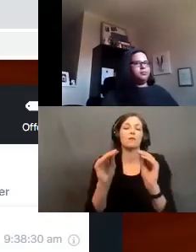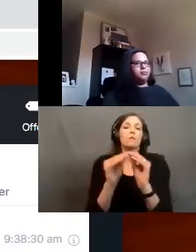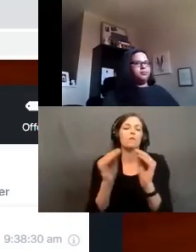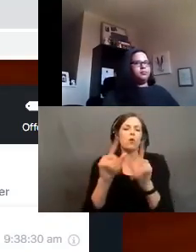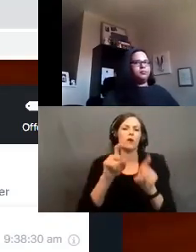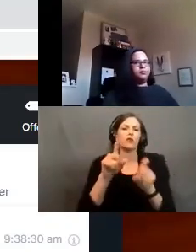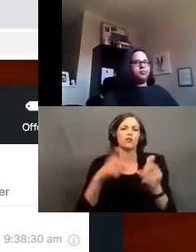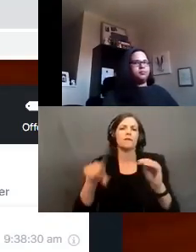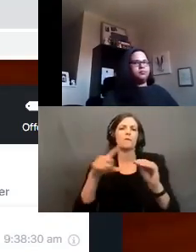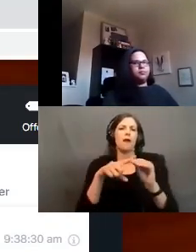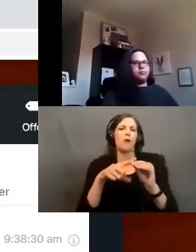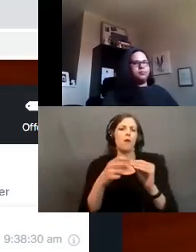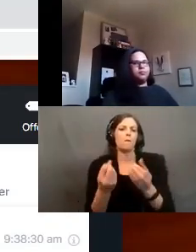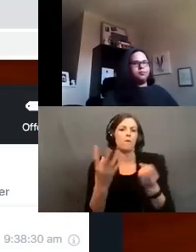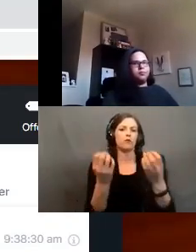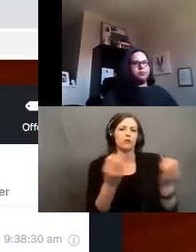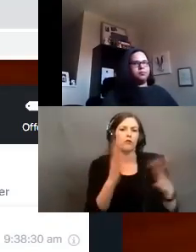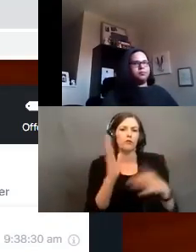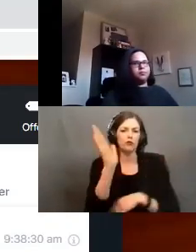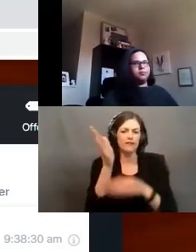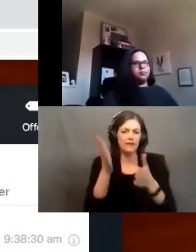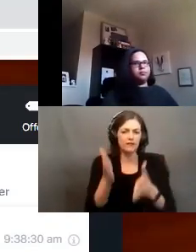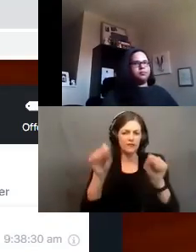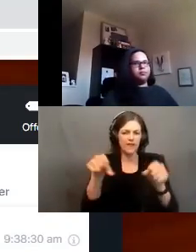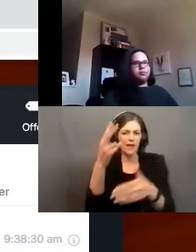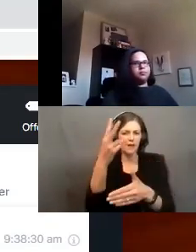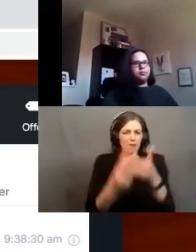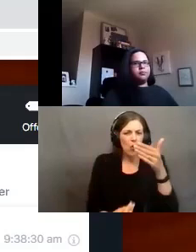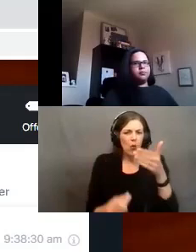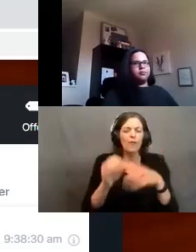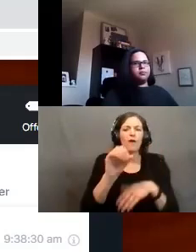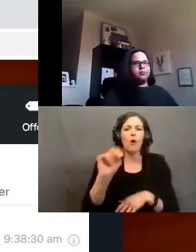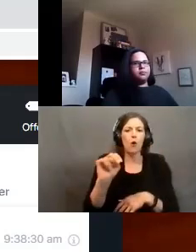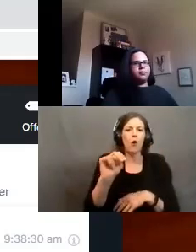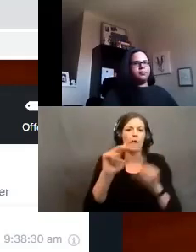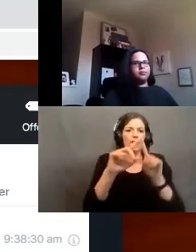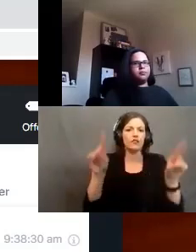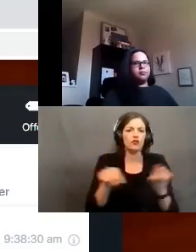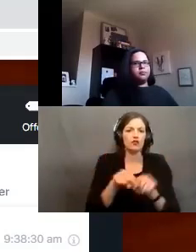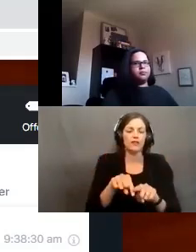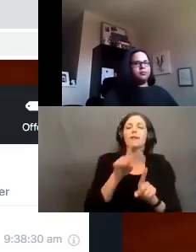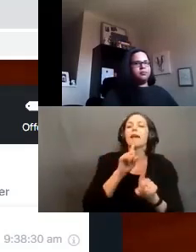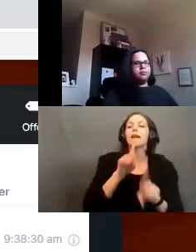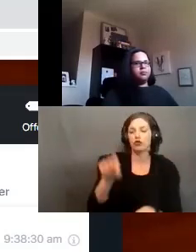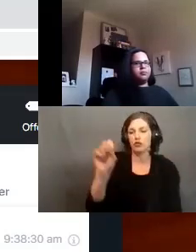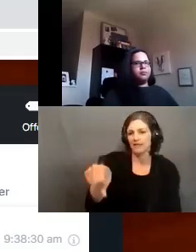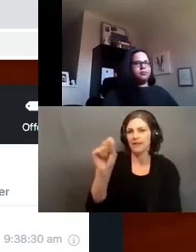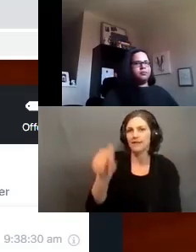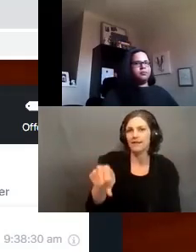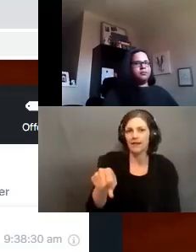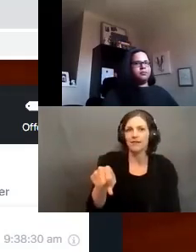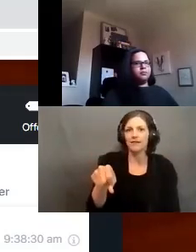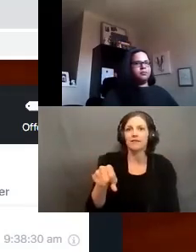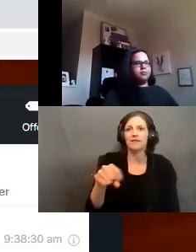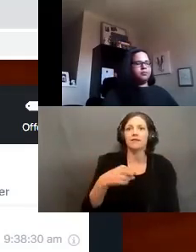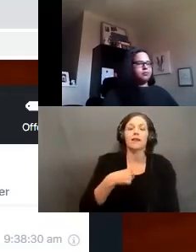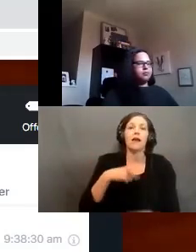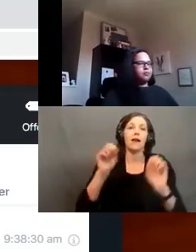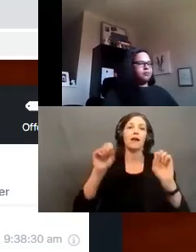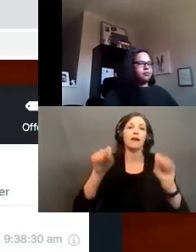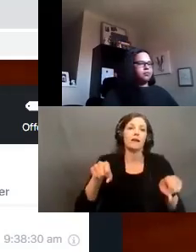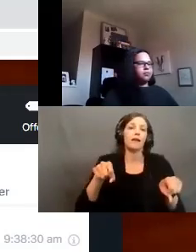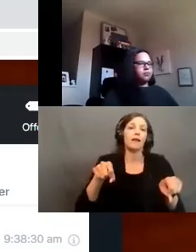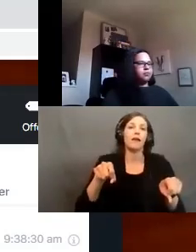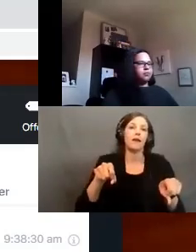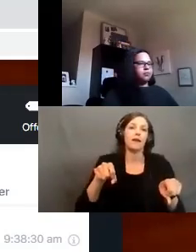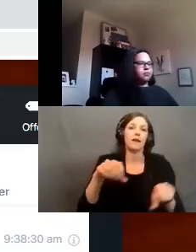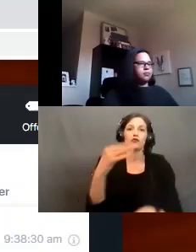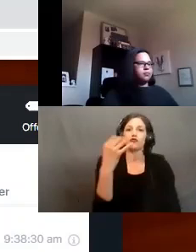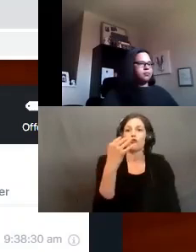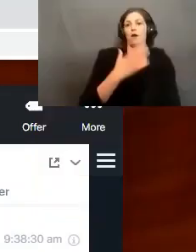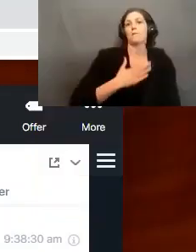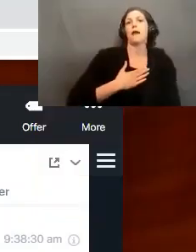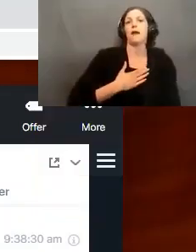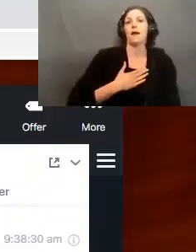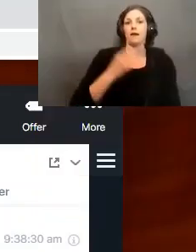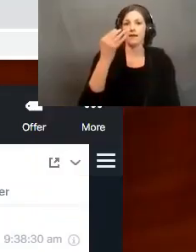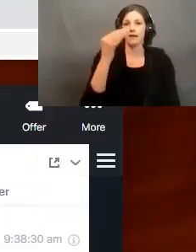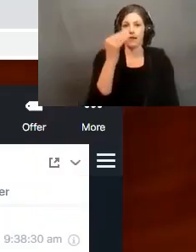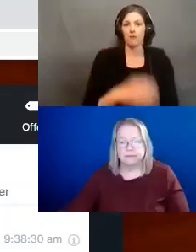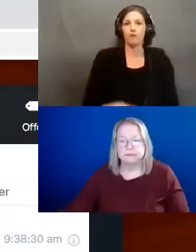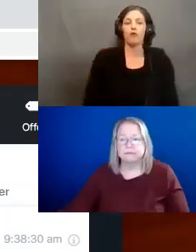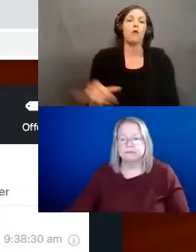12:45:54 As you can see I can turn on my camera 12:46:05 here as well and